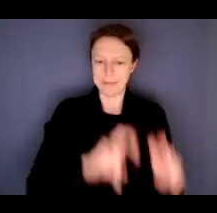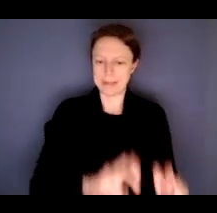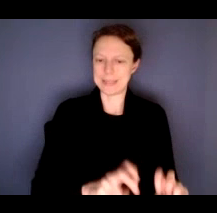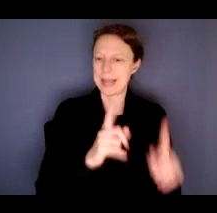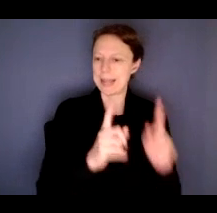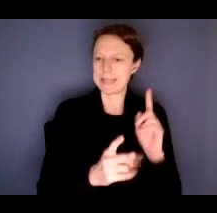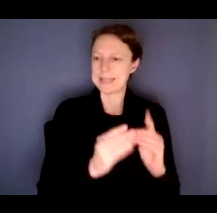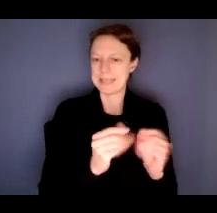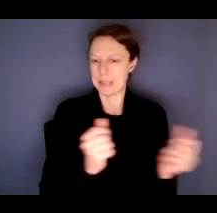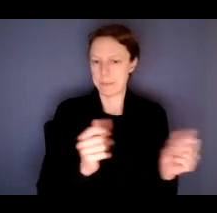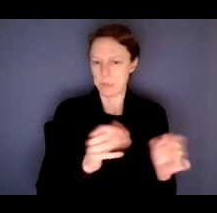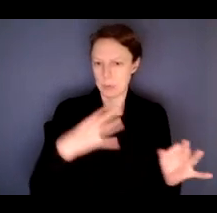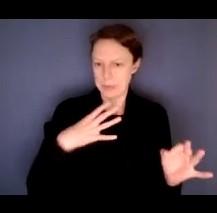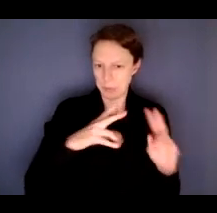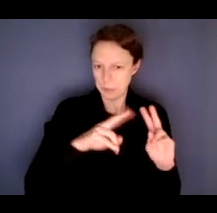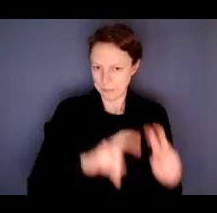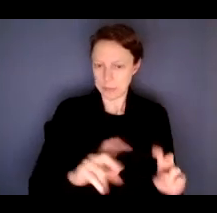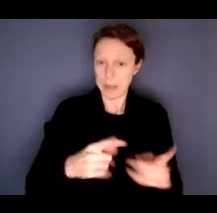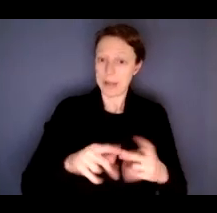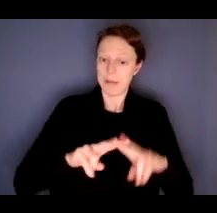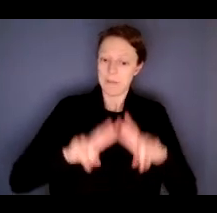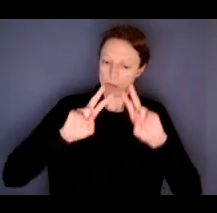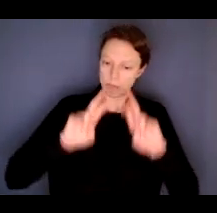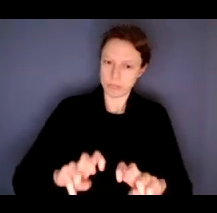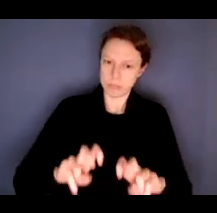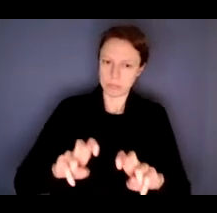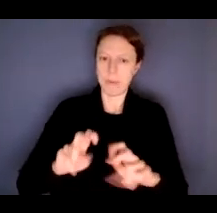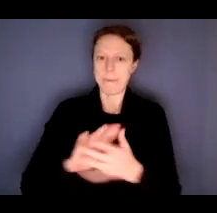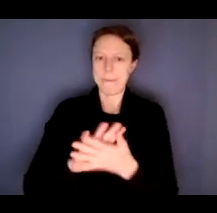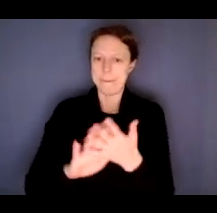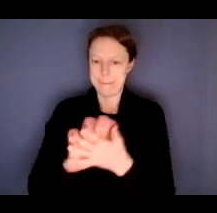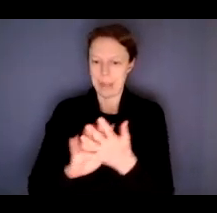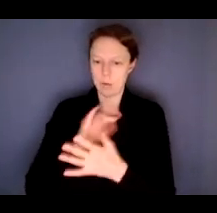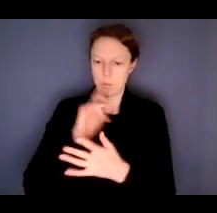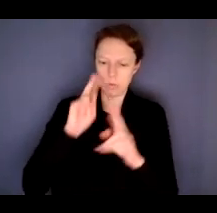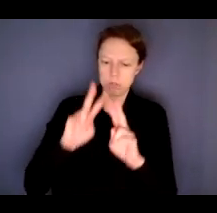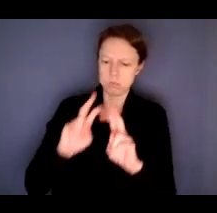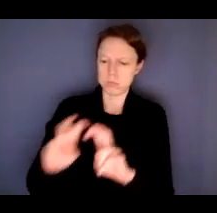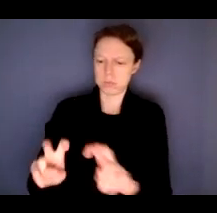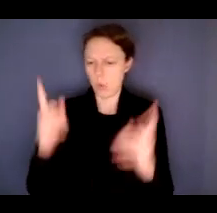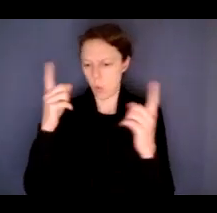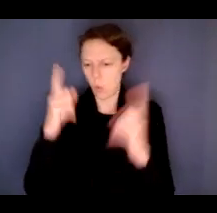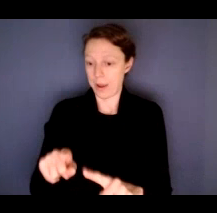team leader will look into the situation and work out if the child is in need of protection or not.